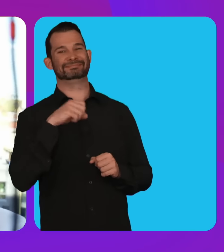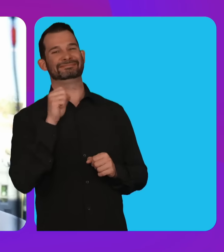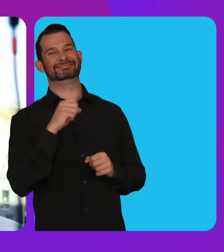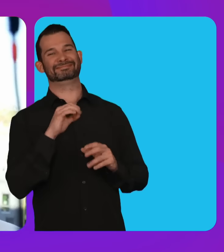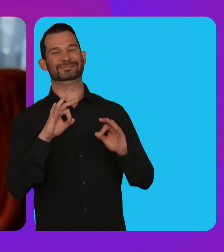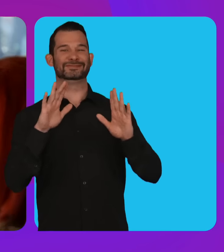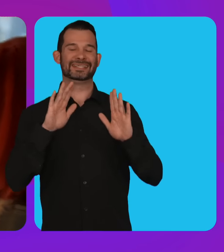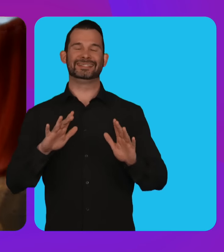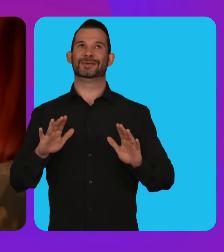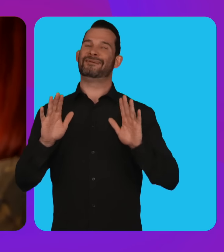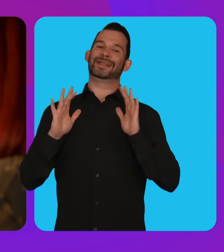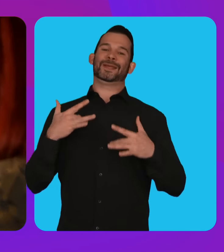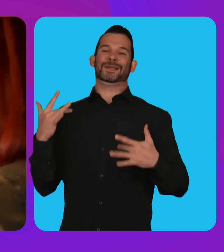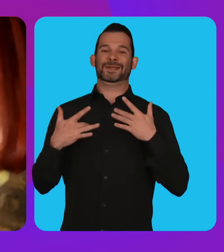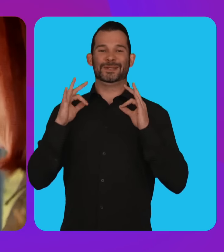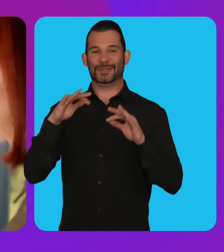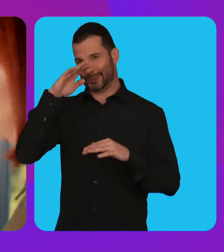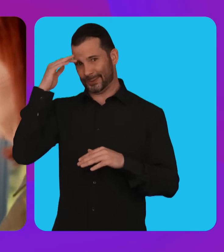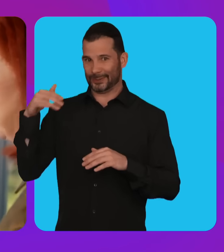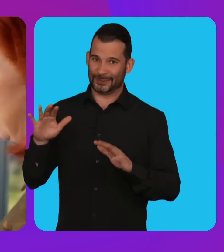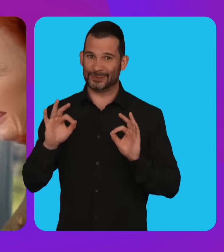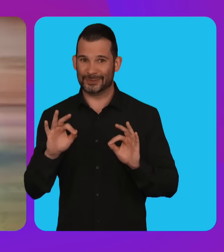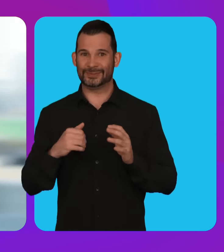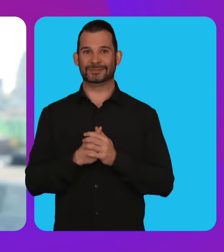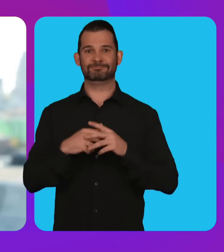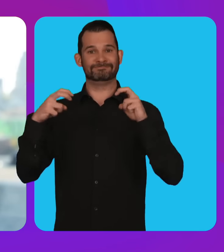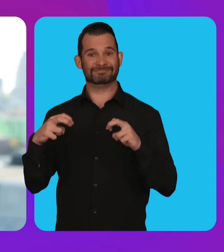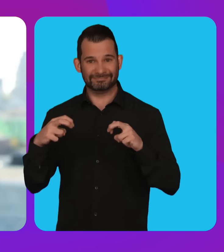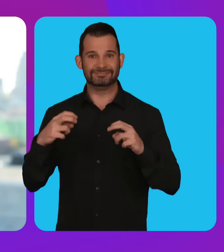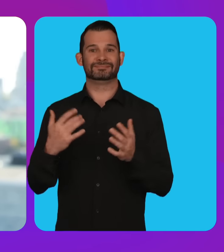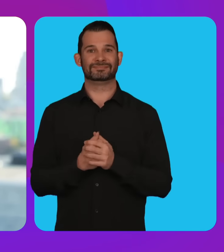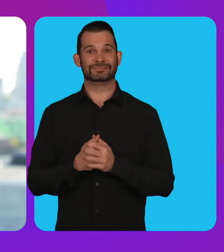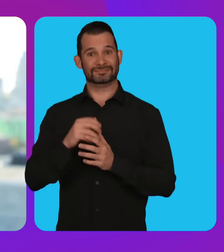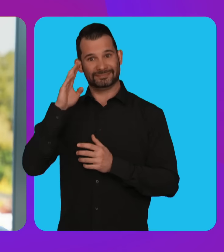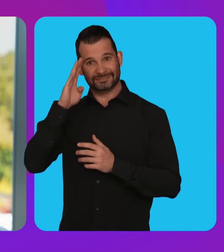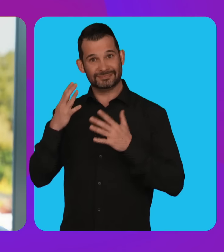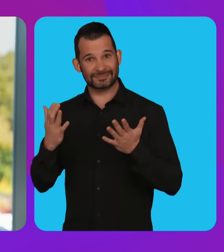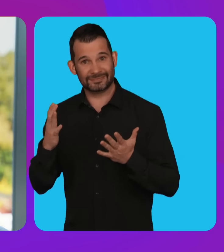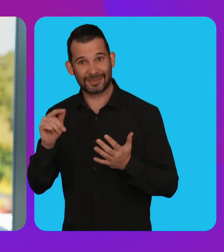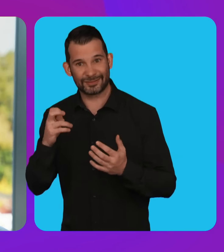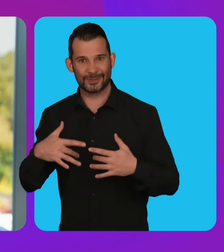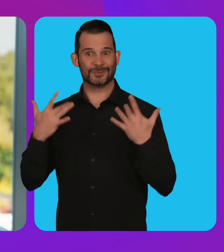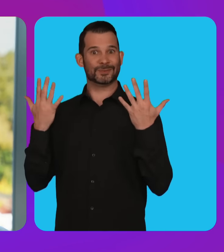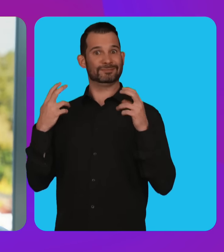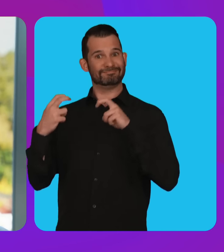[Interpreter 1] It's a wonderful surprise. [Interpreter 3] Oh, great. Catherine, I'm delighted to be here. [Interpreter 1] Me too.